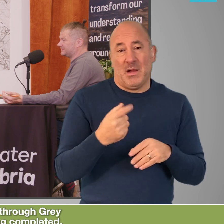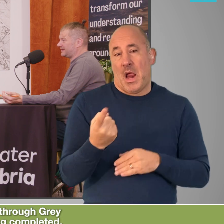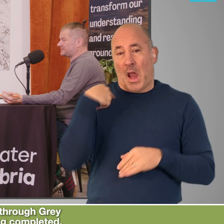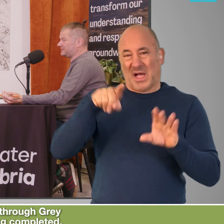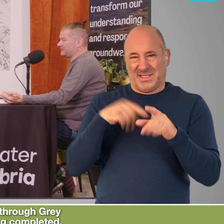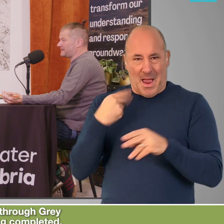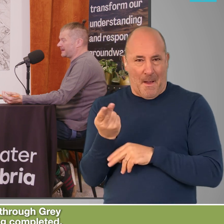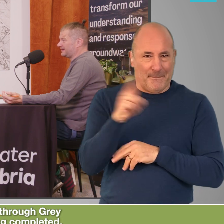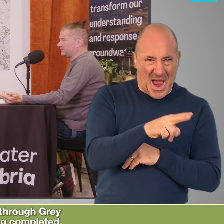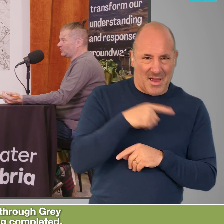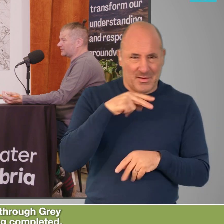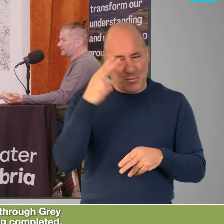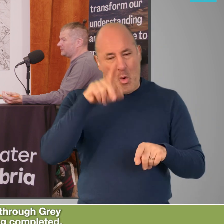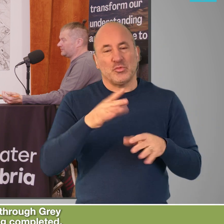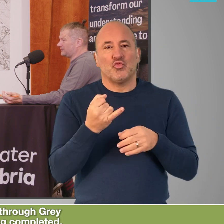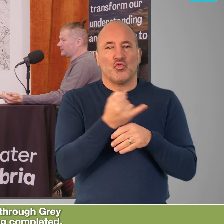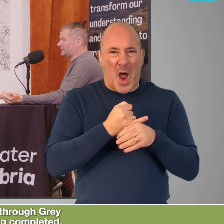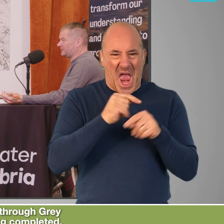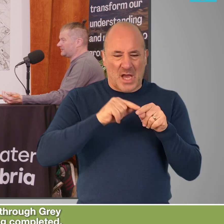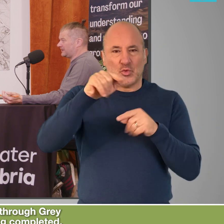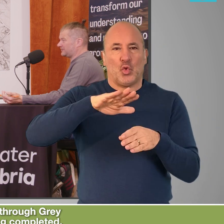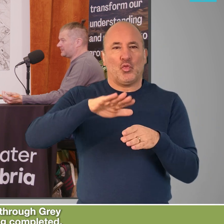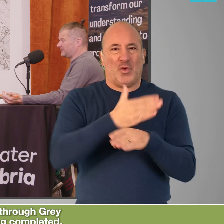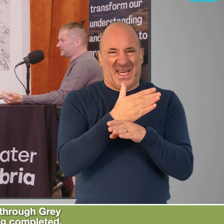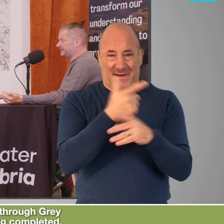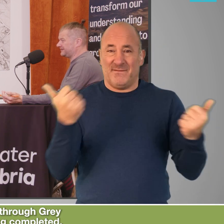last year and walking through Grey to Green after it's being completed,